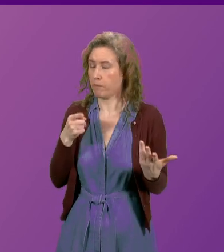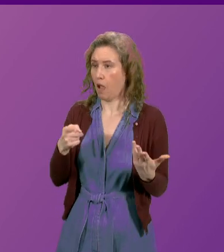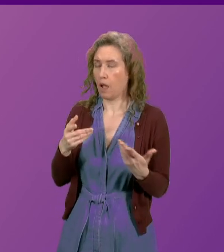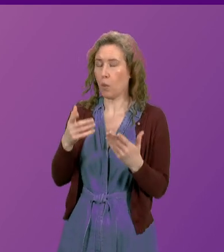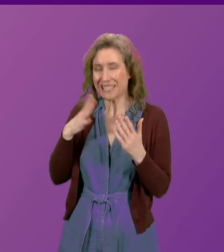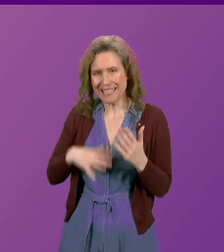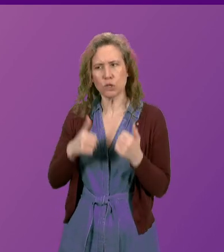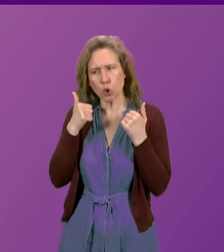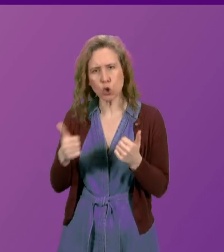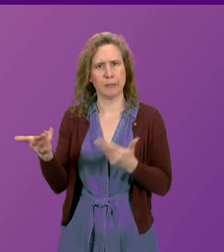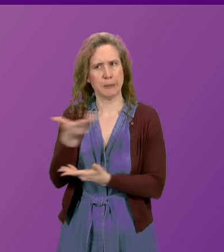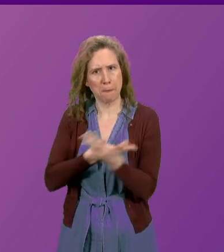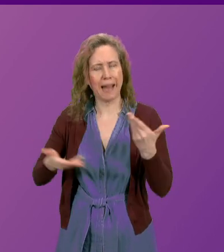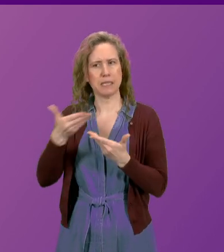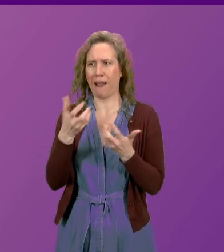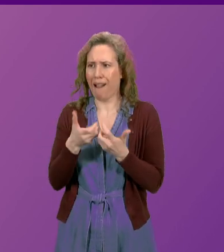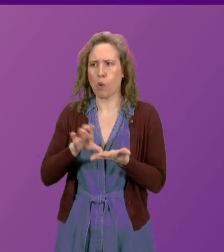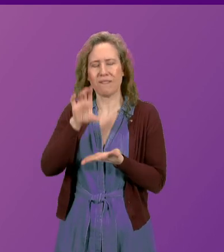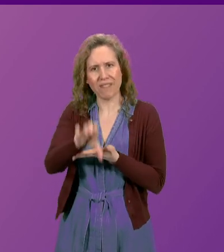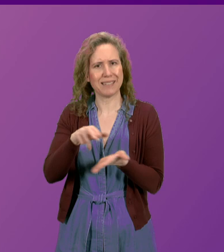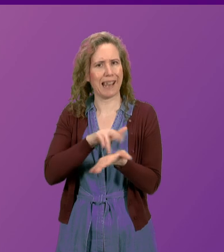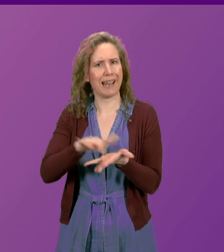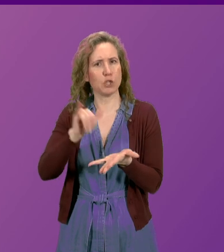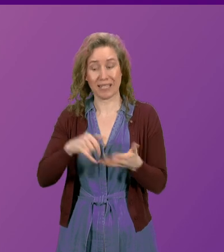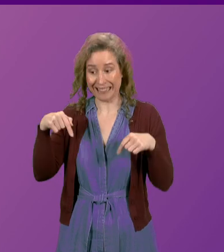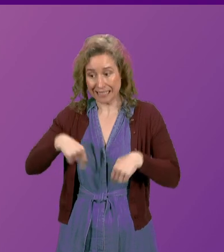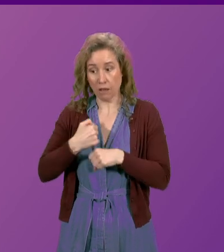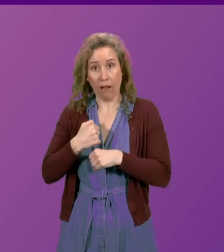debate about investment in the health service. This Government has taken the hard decisions